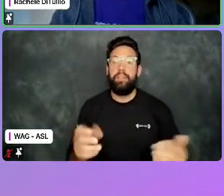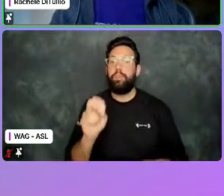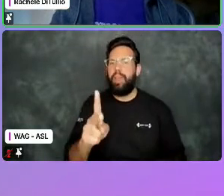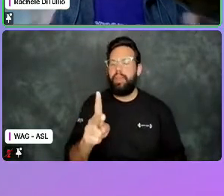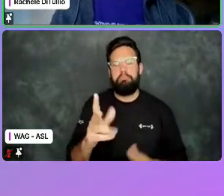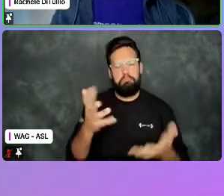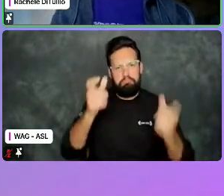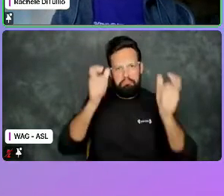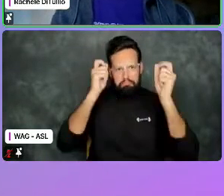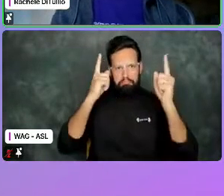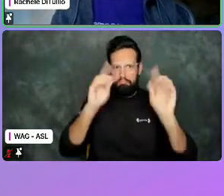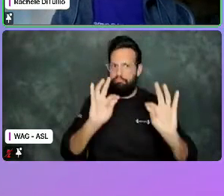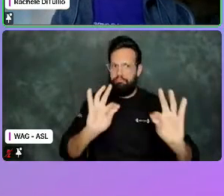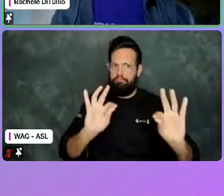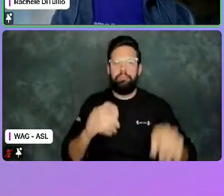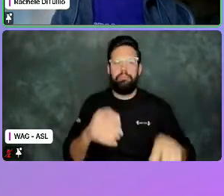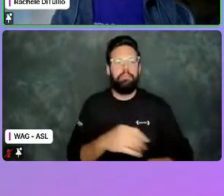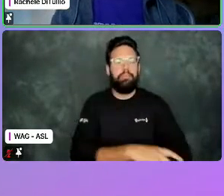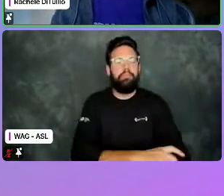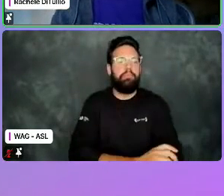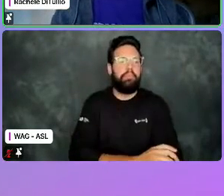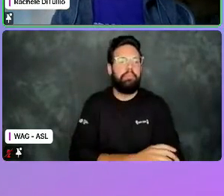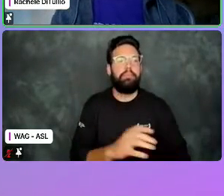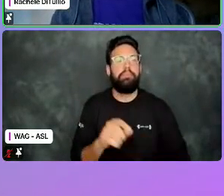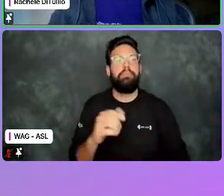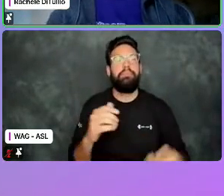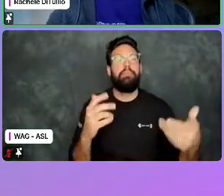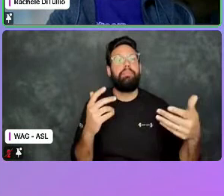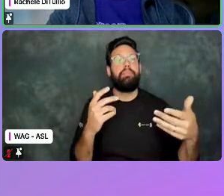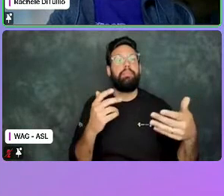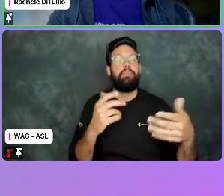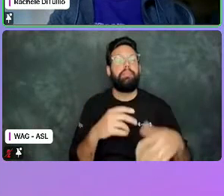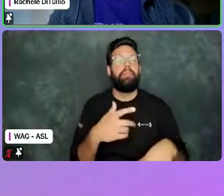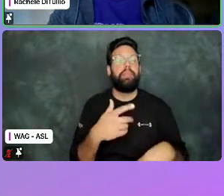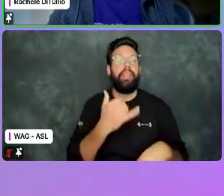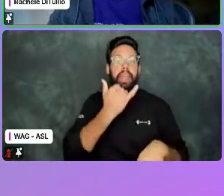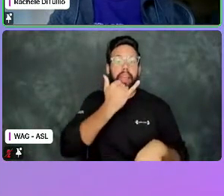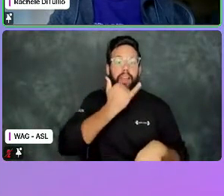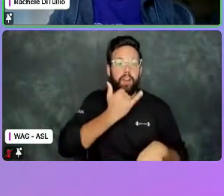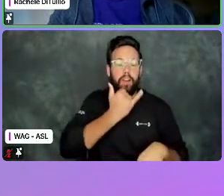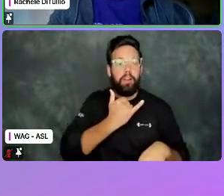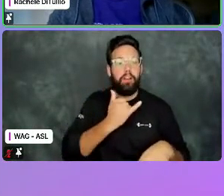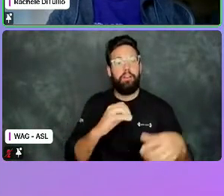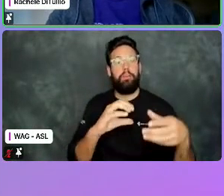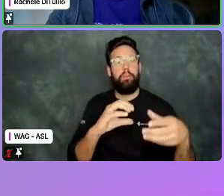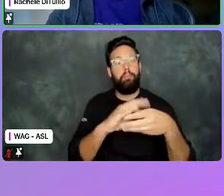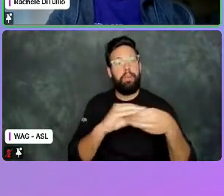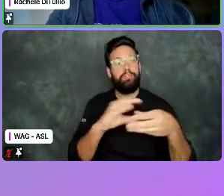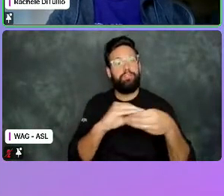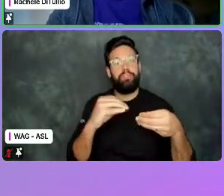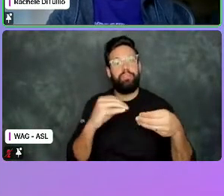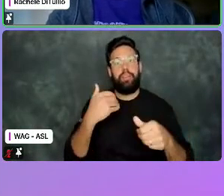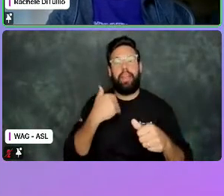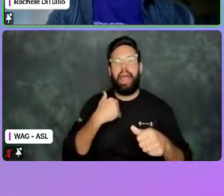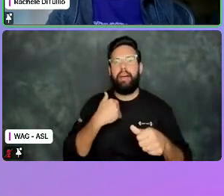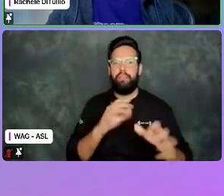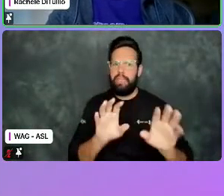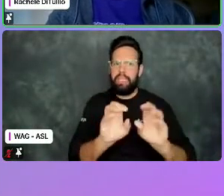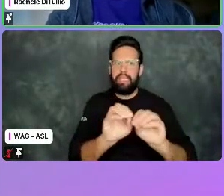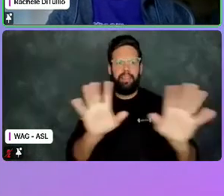visiting link is required. Your email link is required. Bullet cats -- bam we get the point. So we've got our list